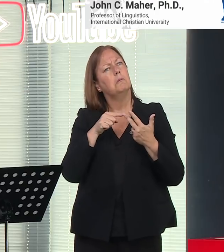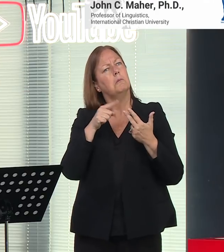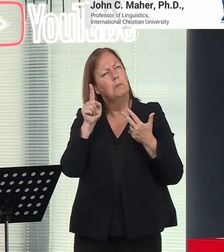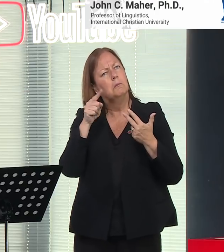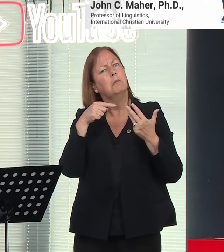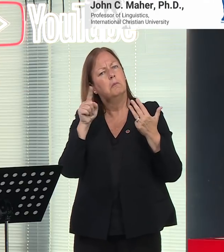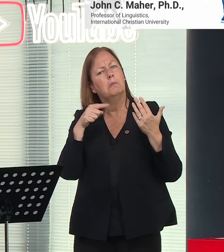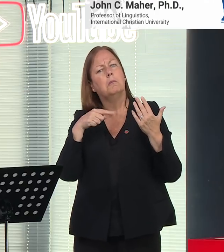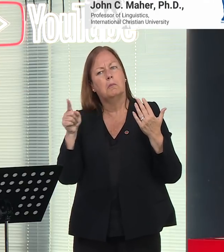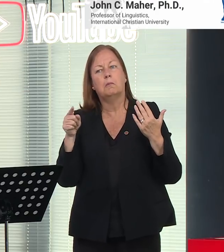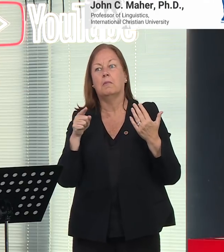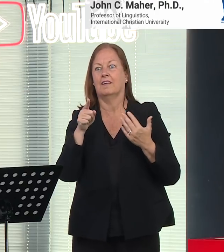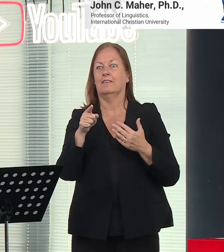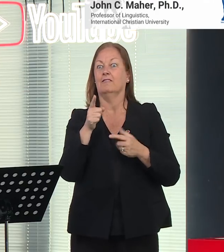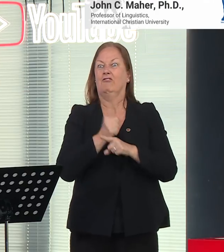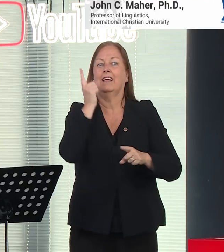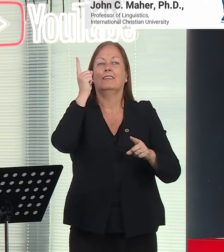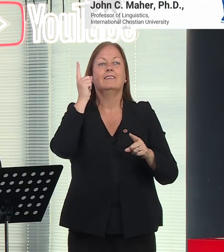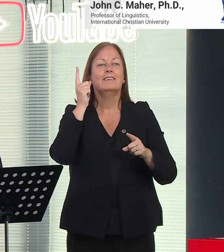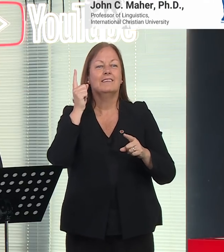It has autonomy. How was the quiz?